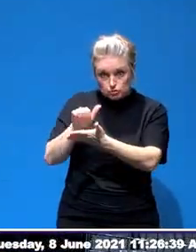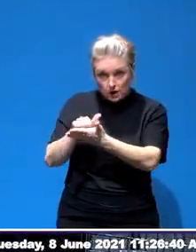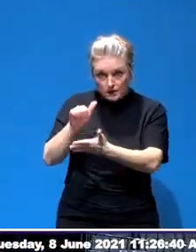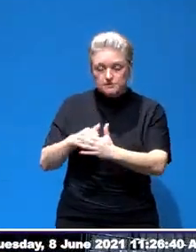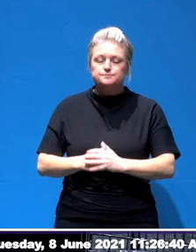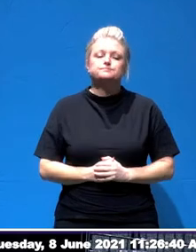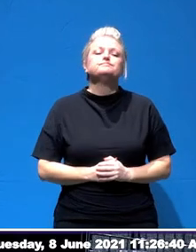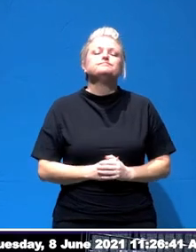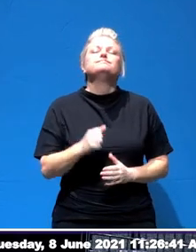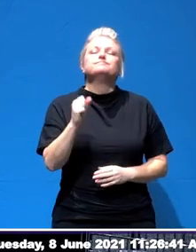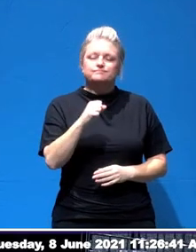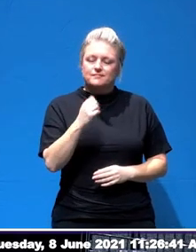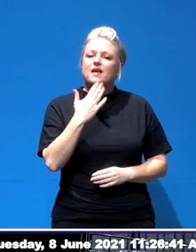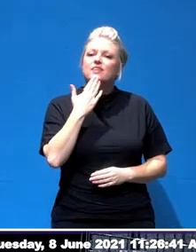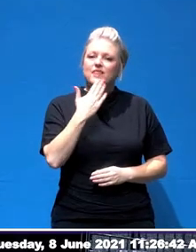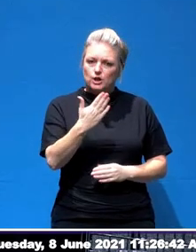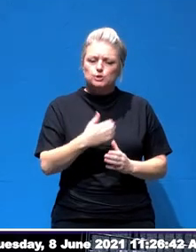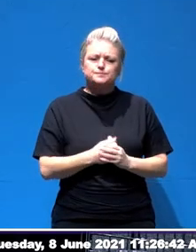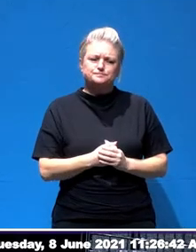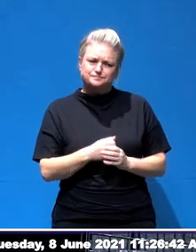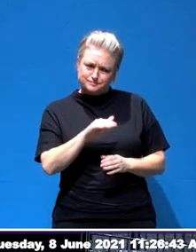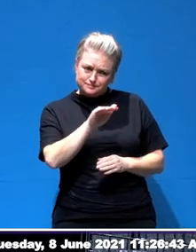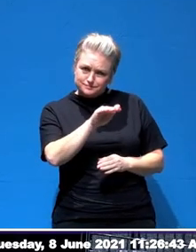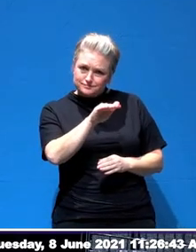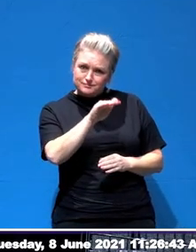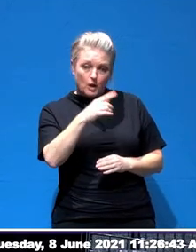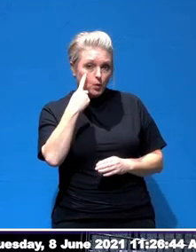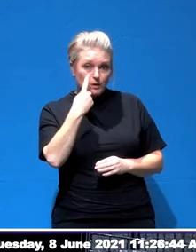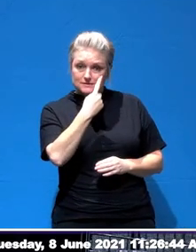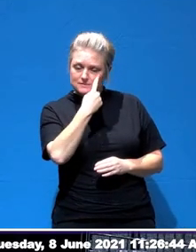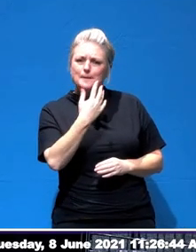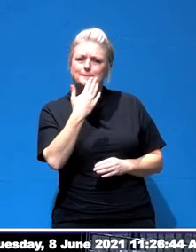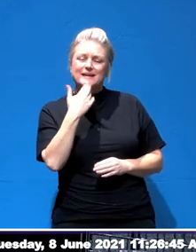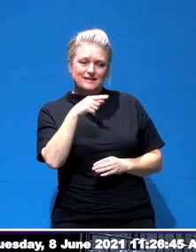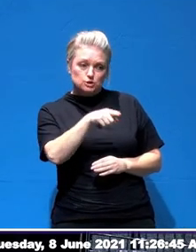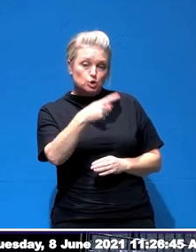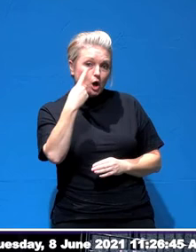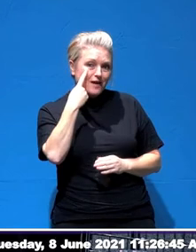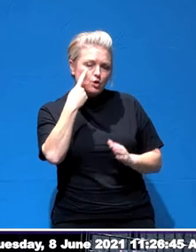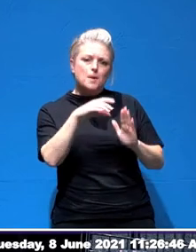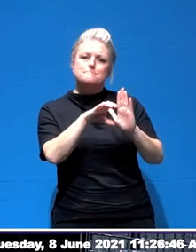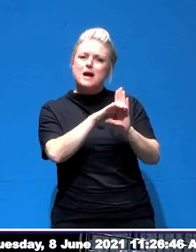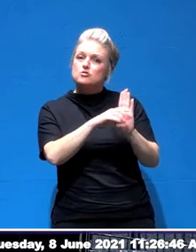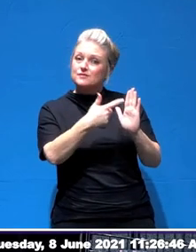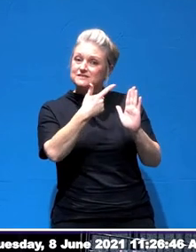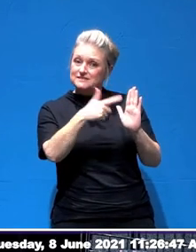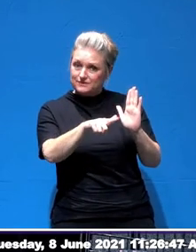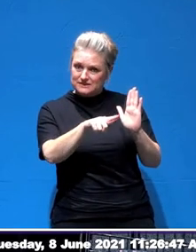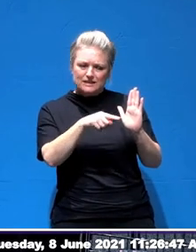Thank you, Ms Eastman. Ms Rogers, if I can take you back to paragraph 70? Yes. COMMISSIONER McEWIN: Where you describe the police